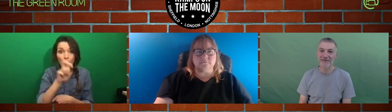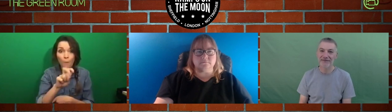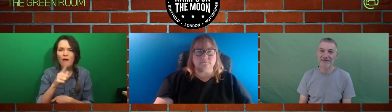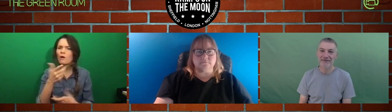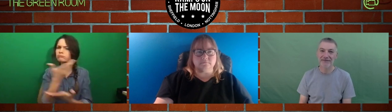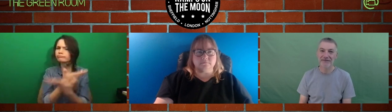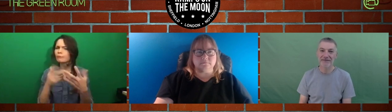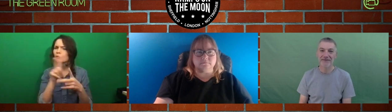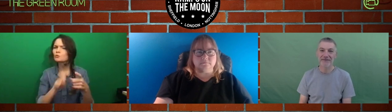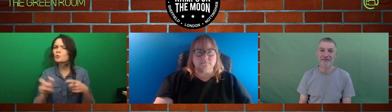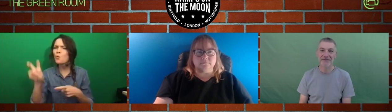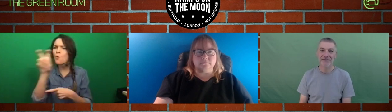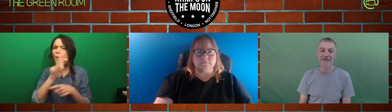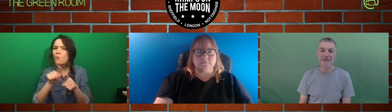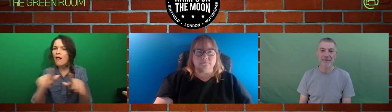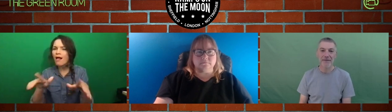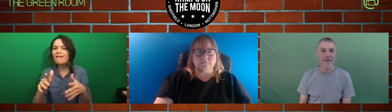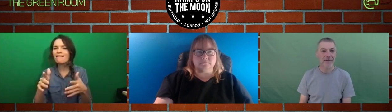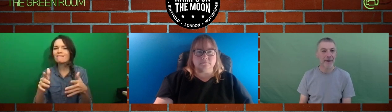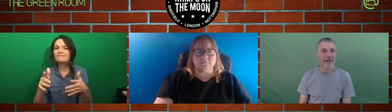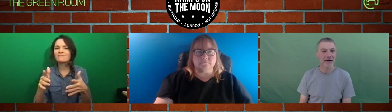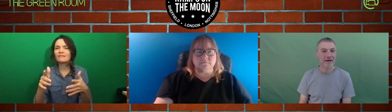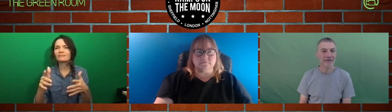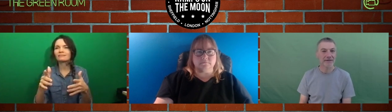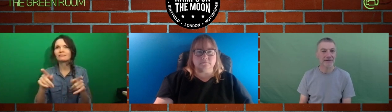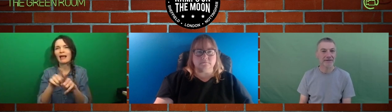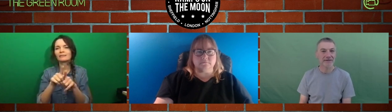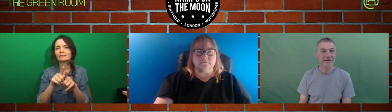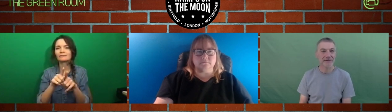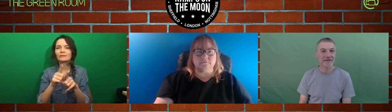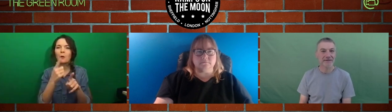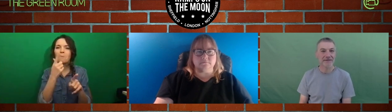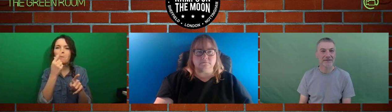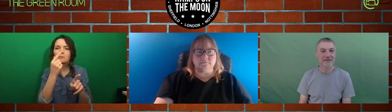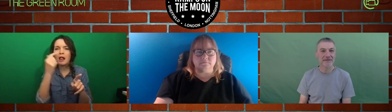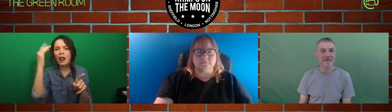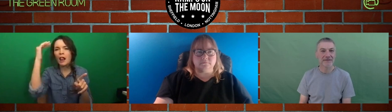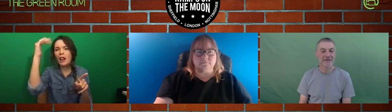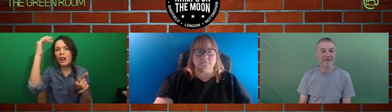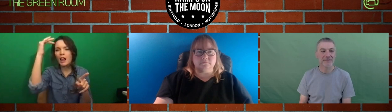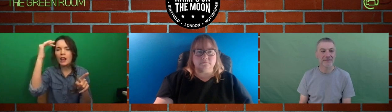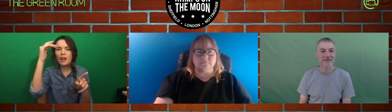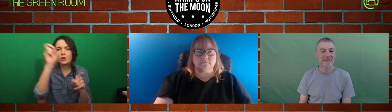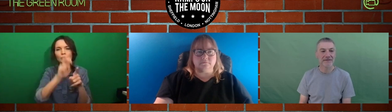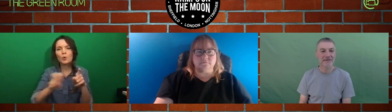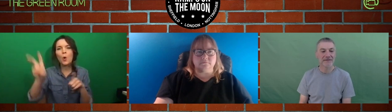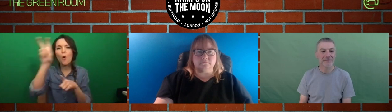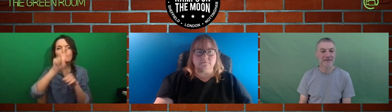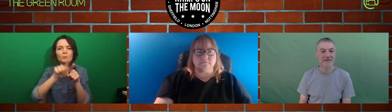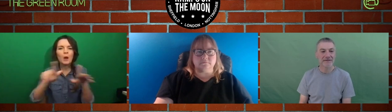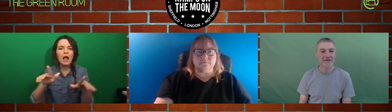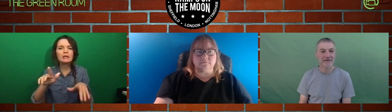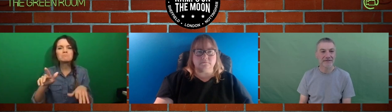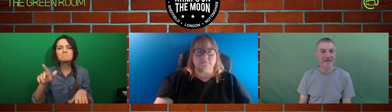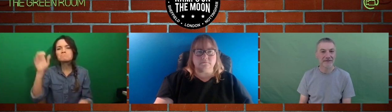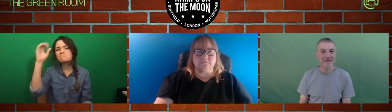little bit about what might have happened. Do you know Rebekah and Kirsty,